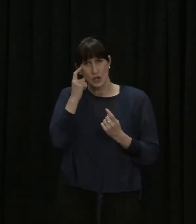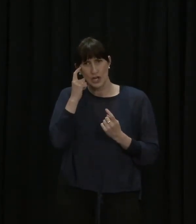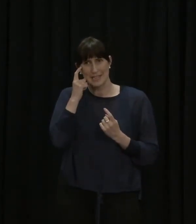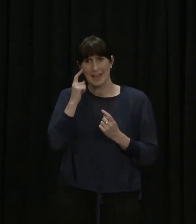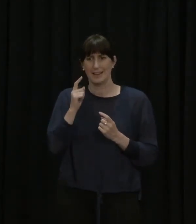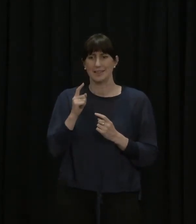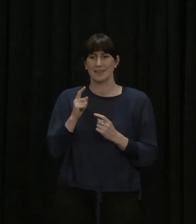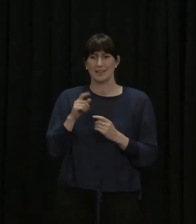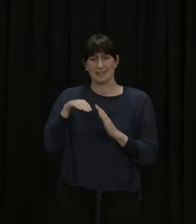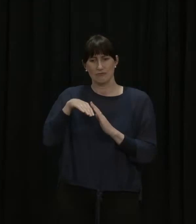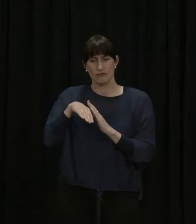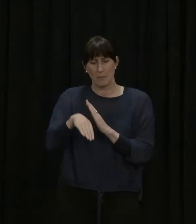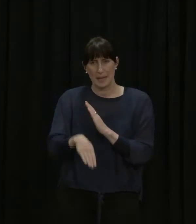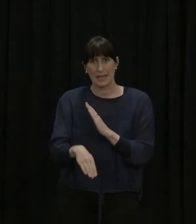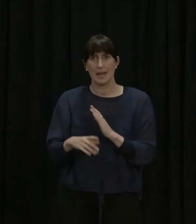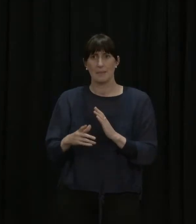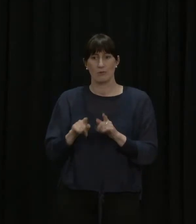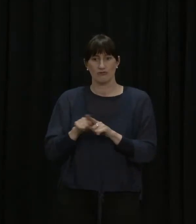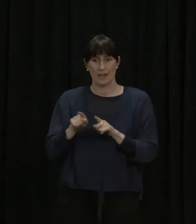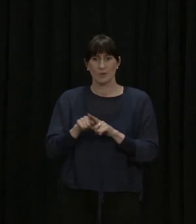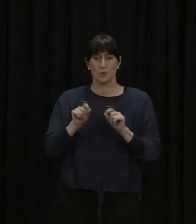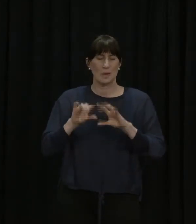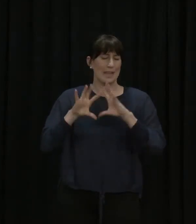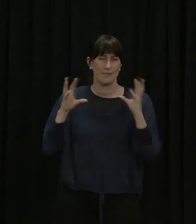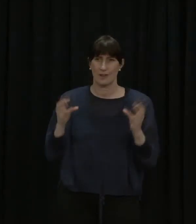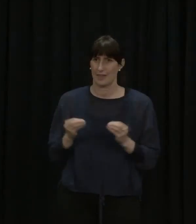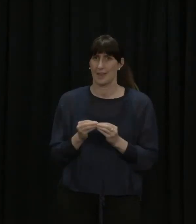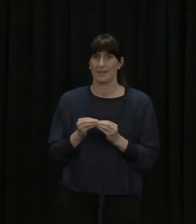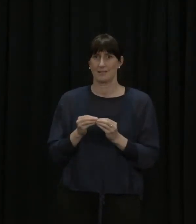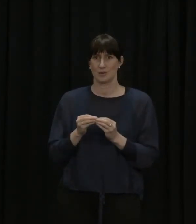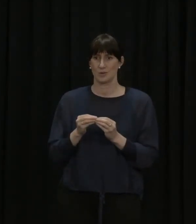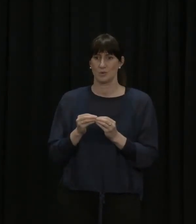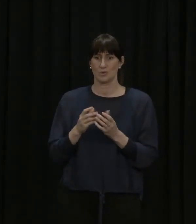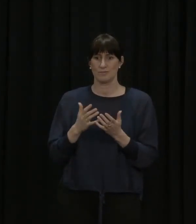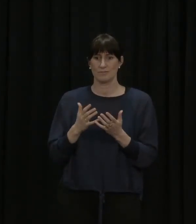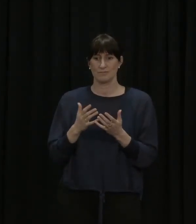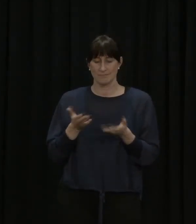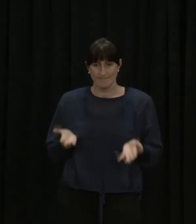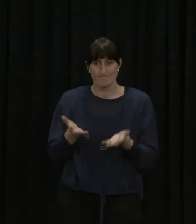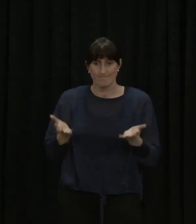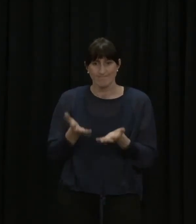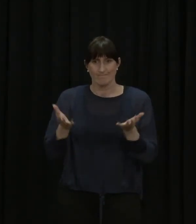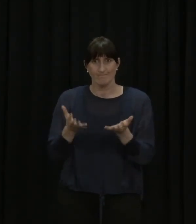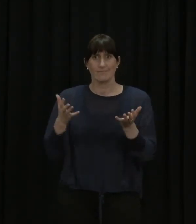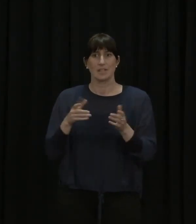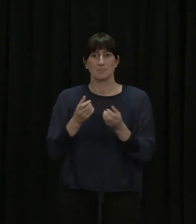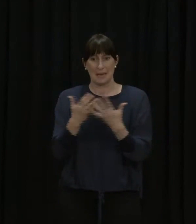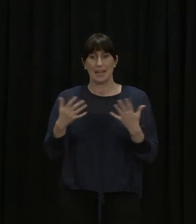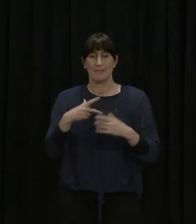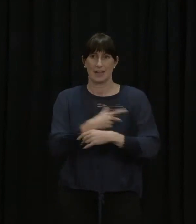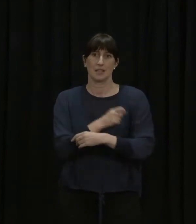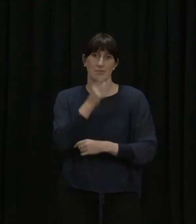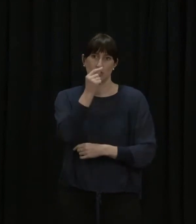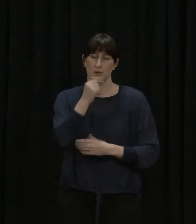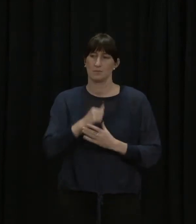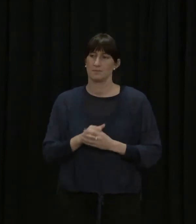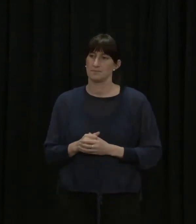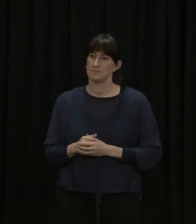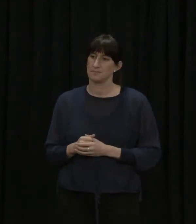and reaching all those communities. I am concerned about it and yes we are looking at doing everything we can and leaving